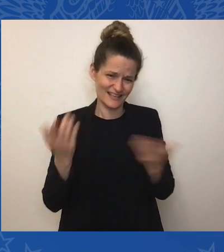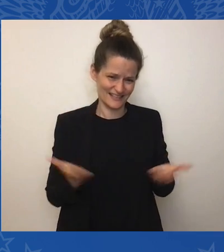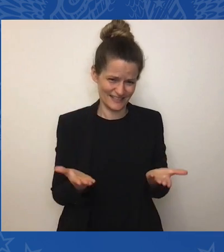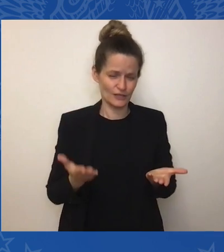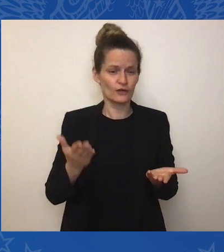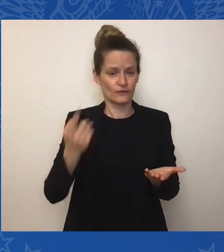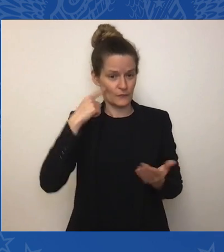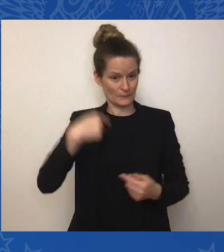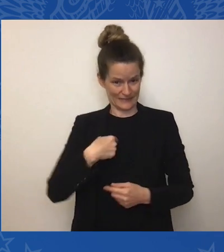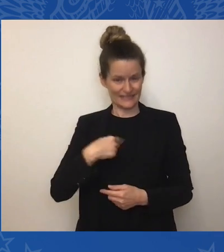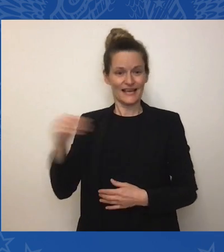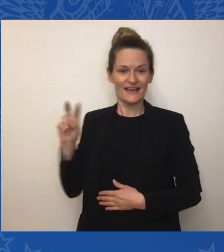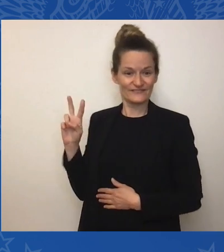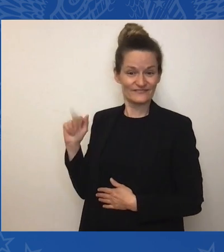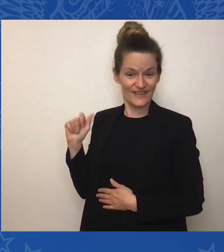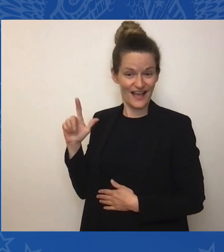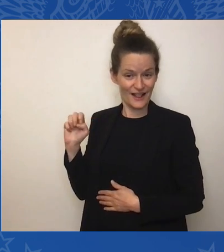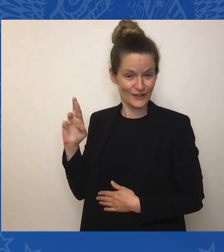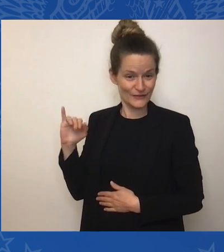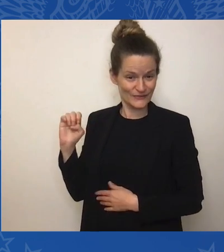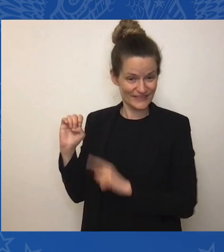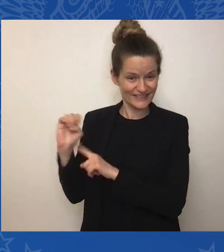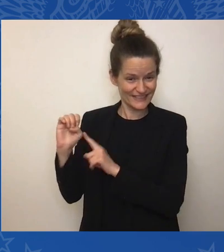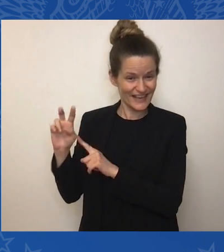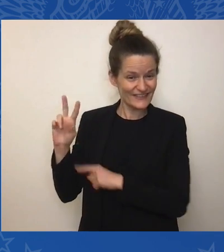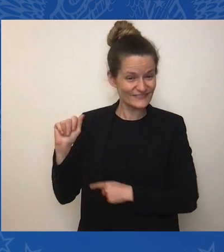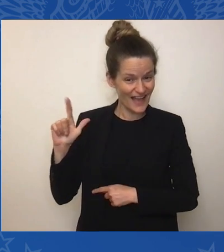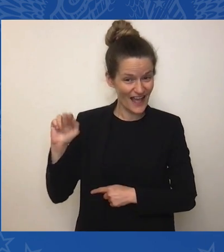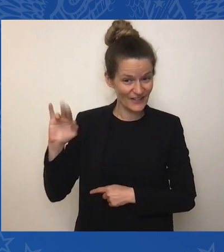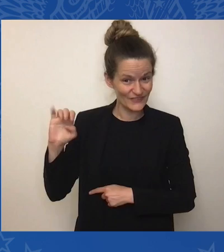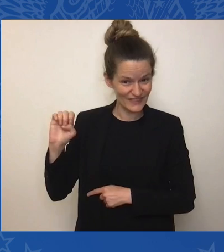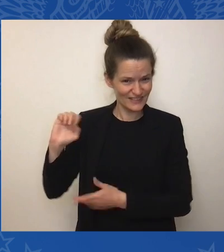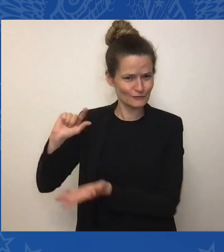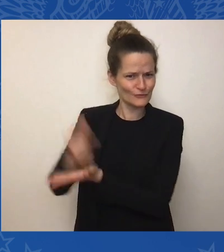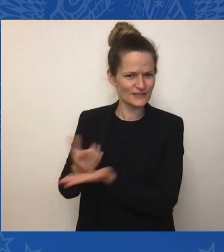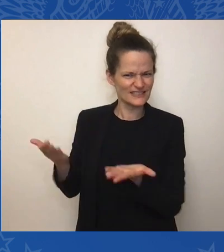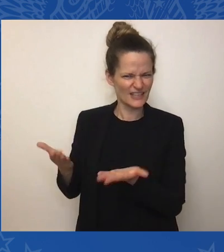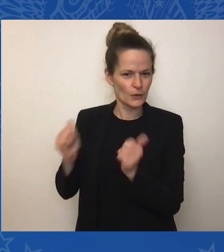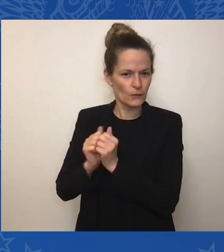I graduated.